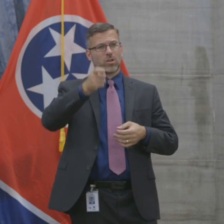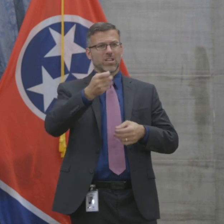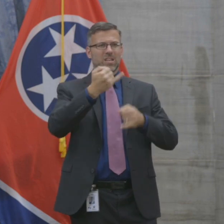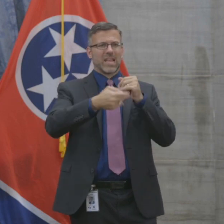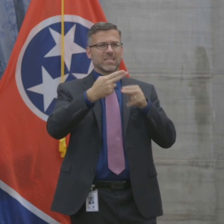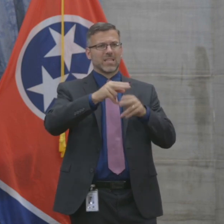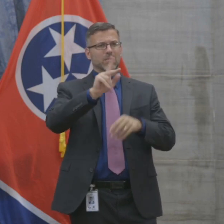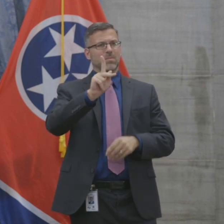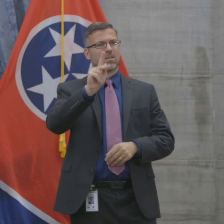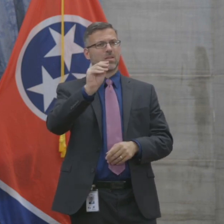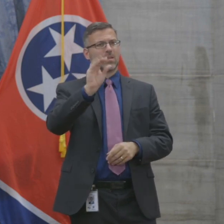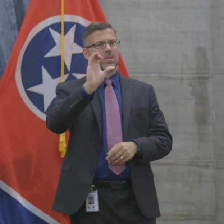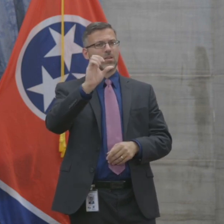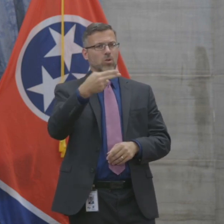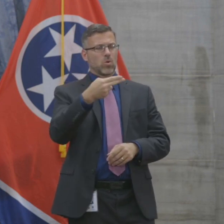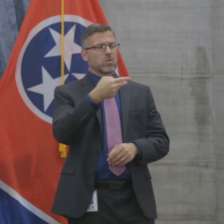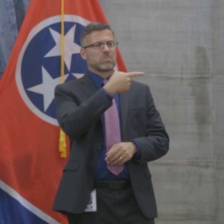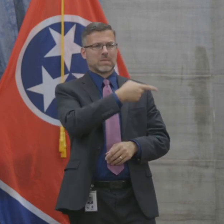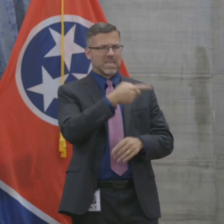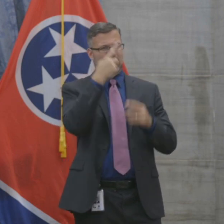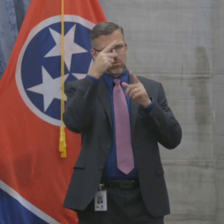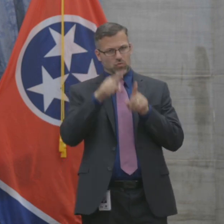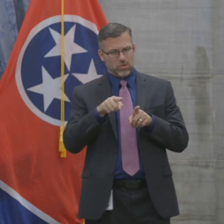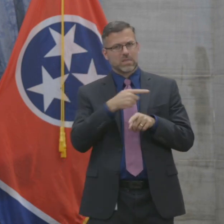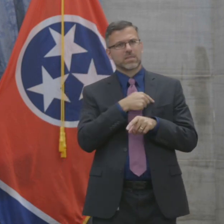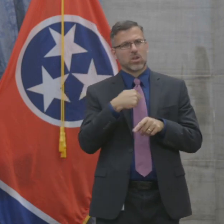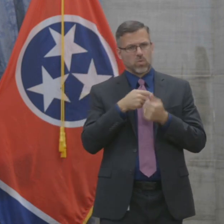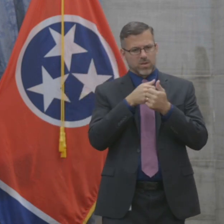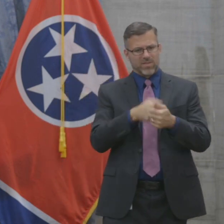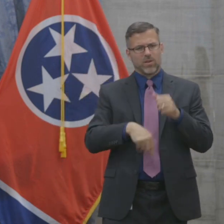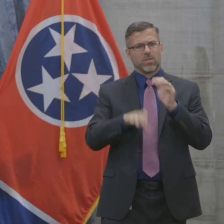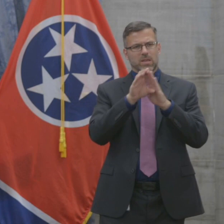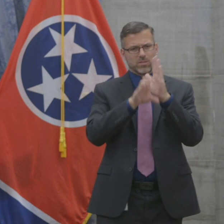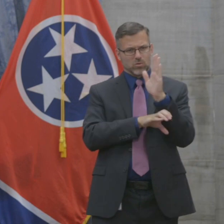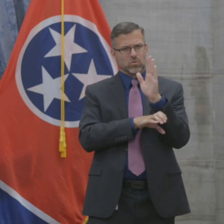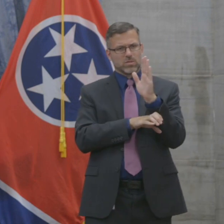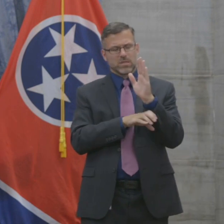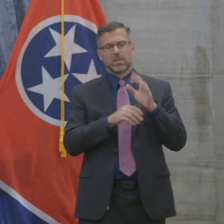listen even to the opening remarks there, the effort was